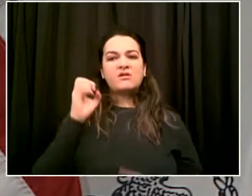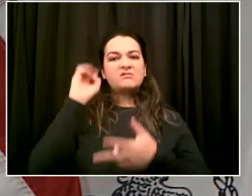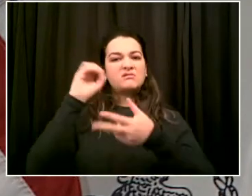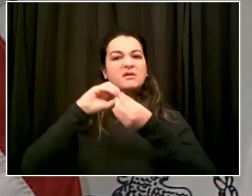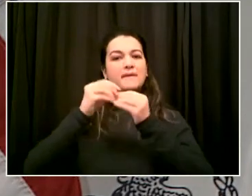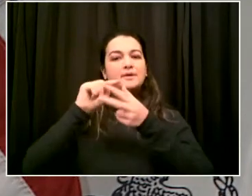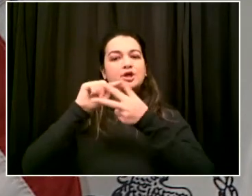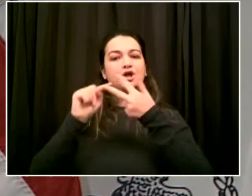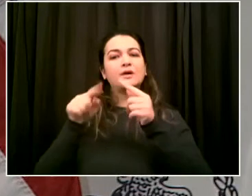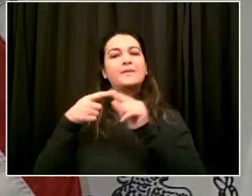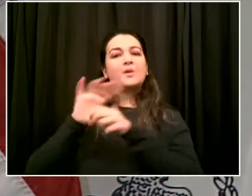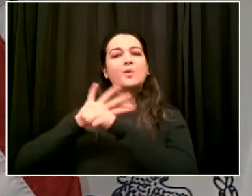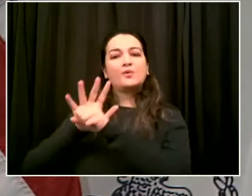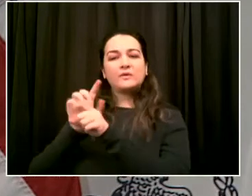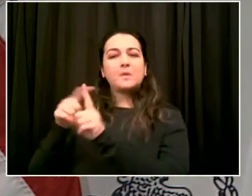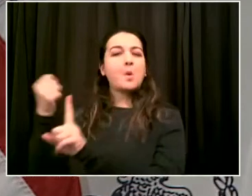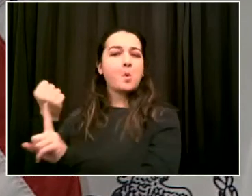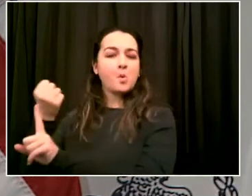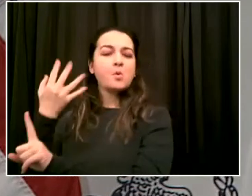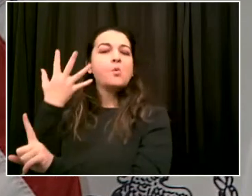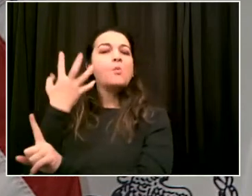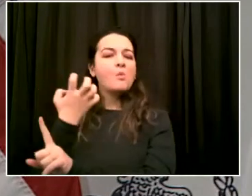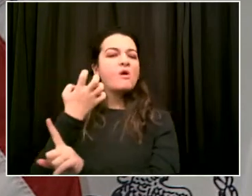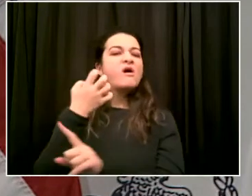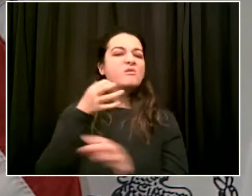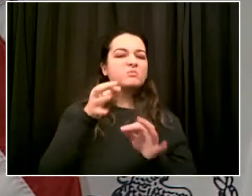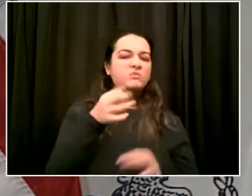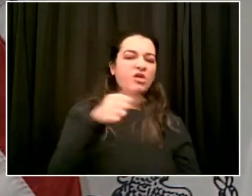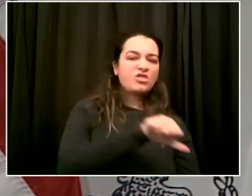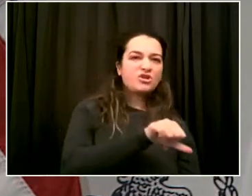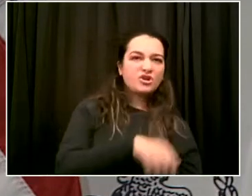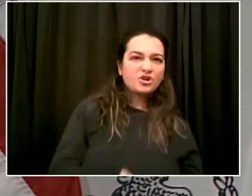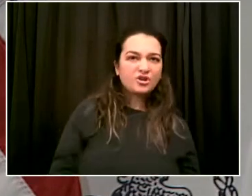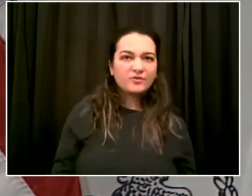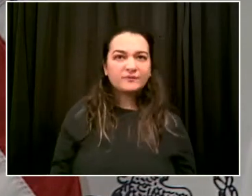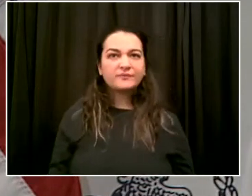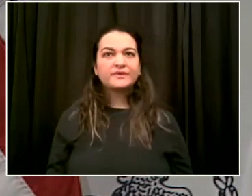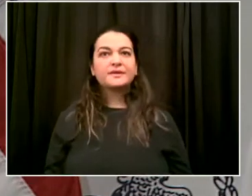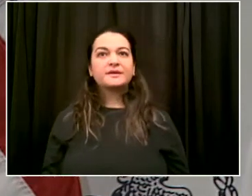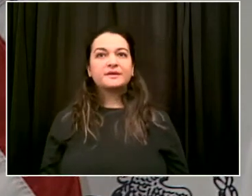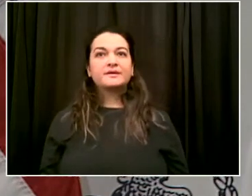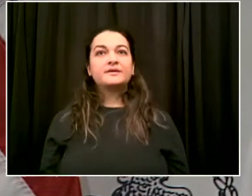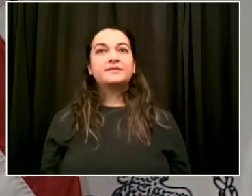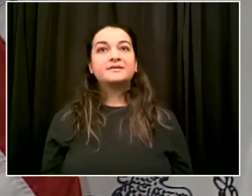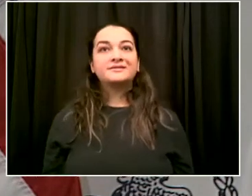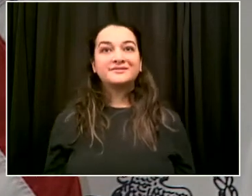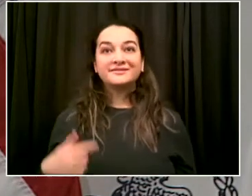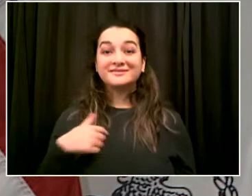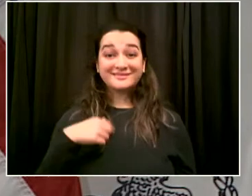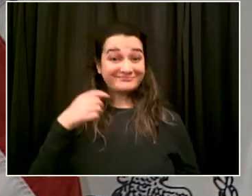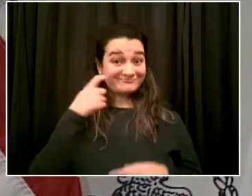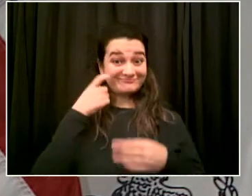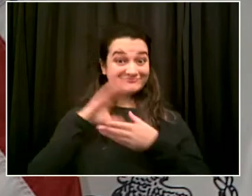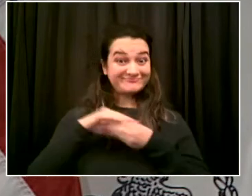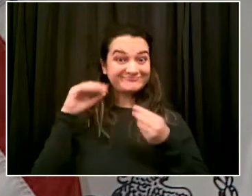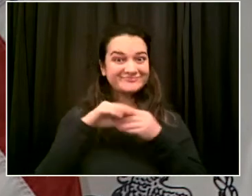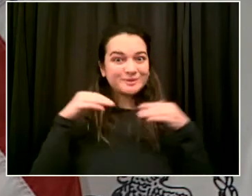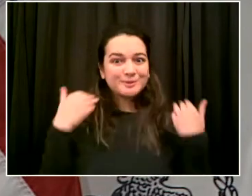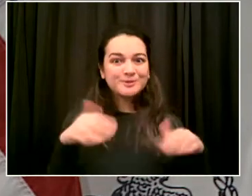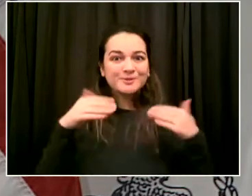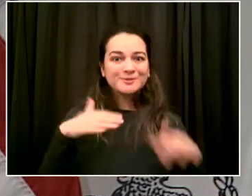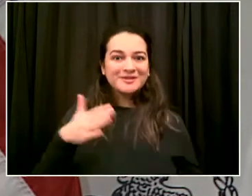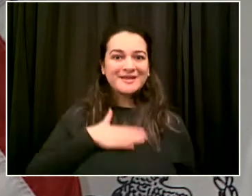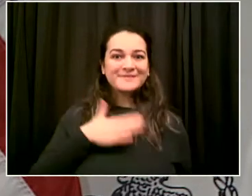WANT TO NOTE, I